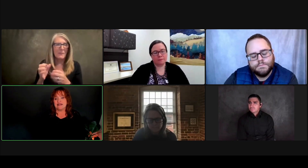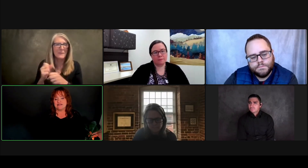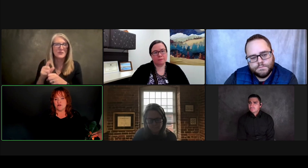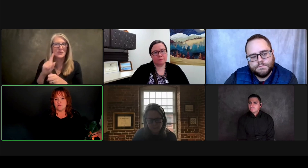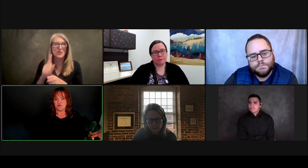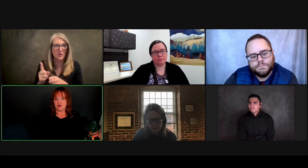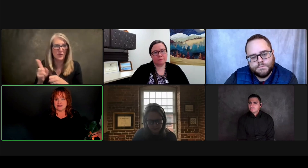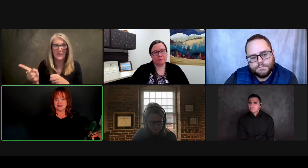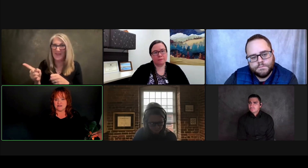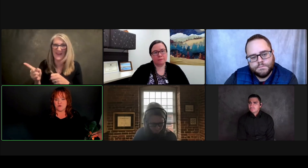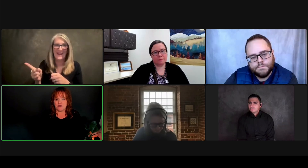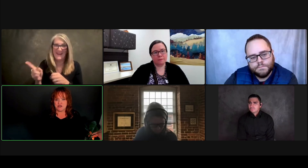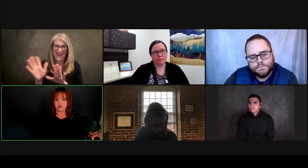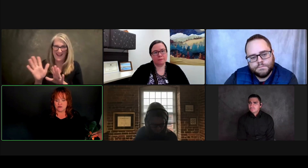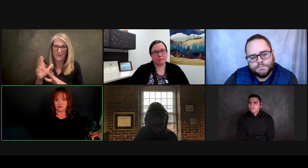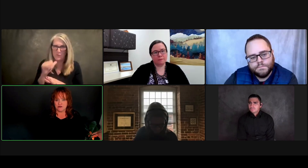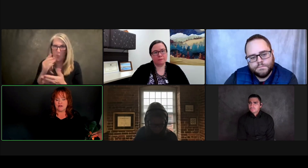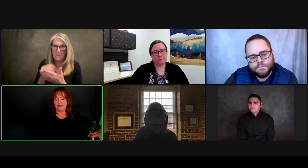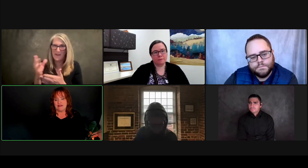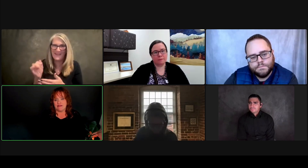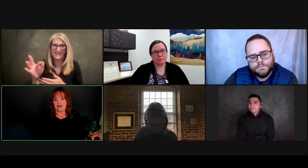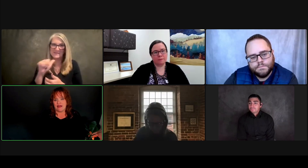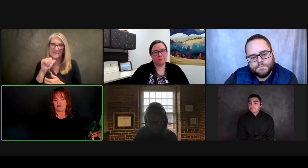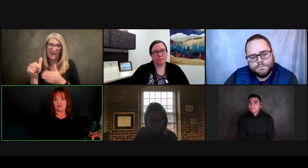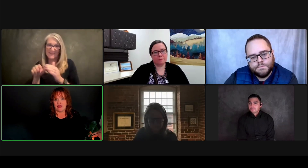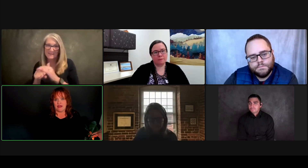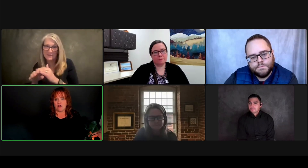Is there a process to ensure that they